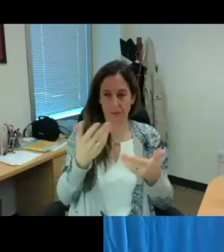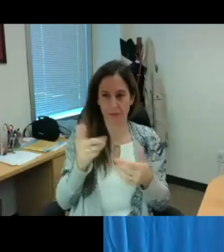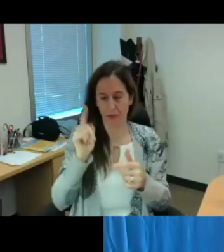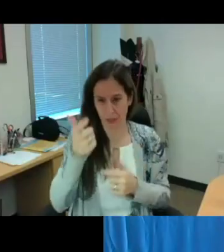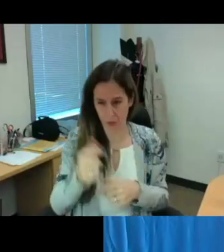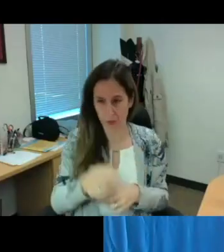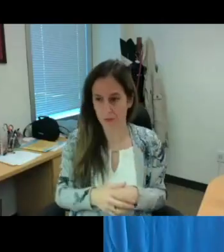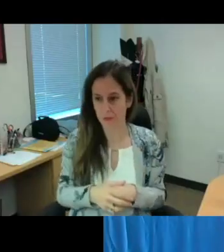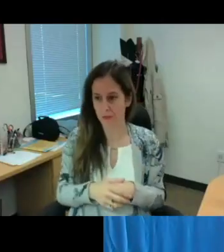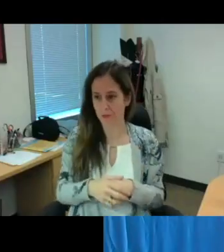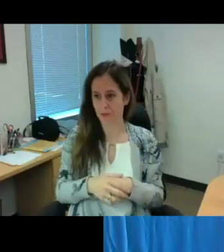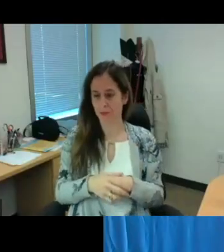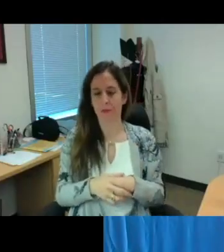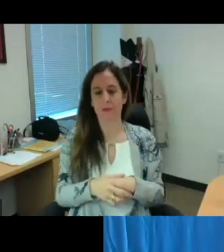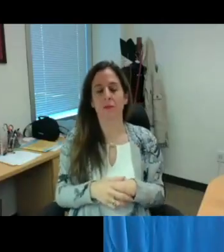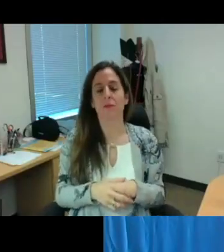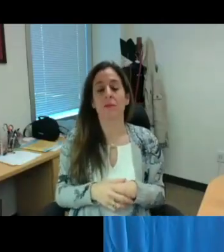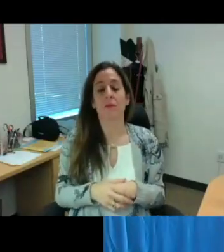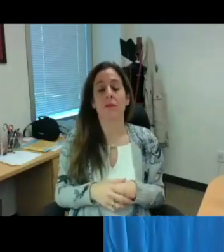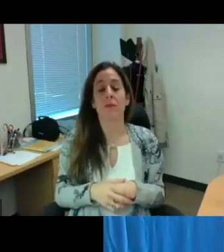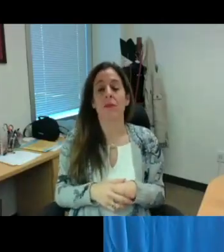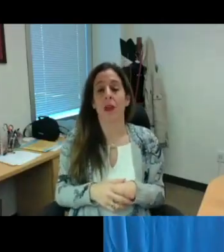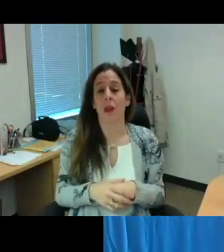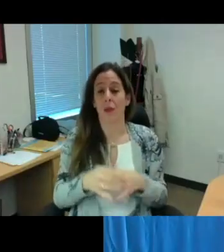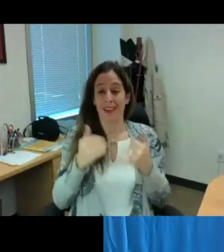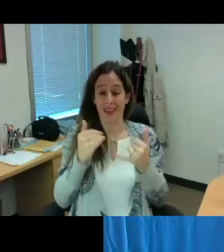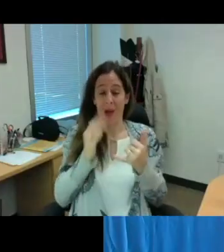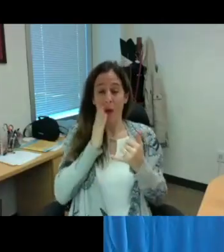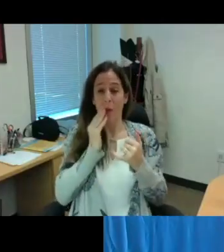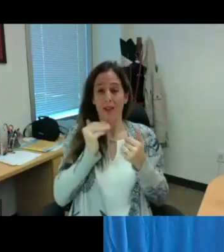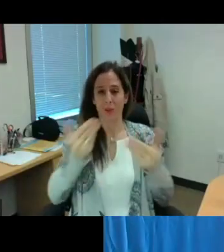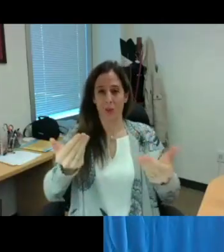presentation which will be uploaded in a few weeks from now at that same